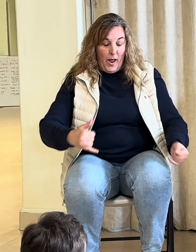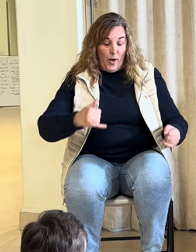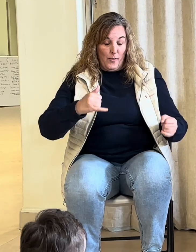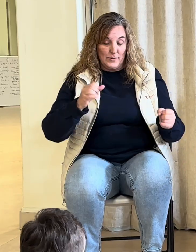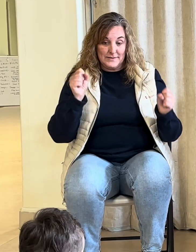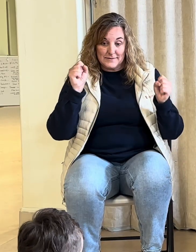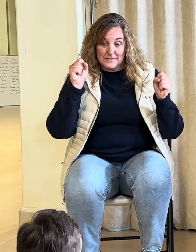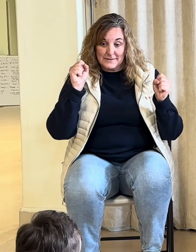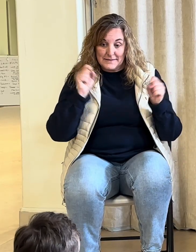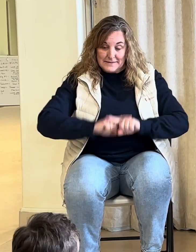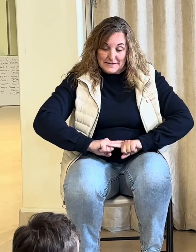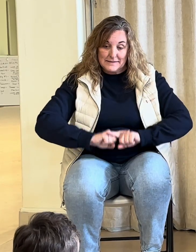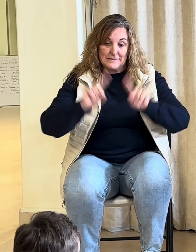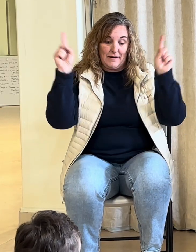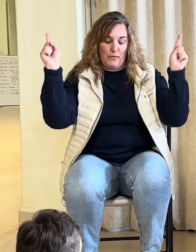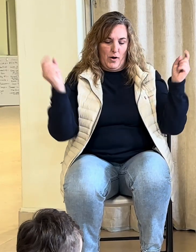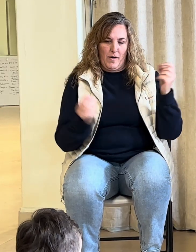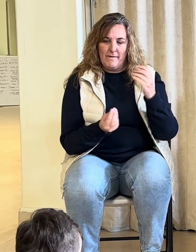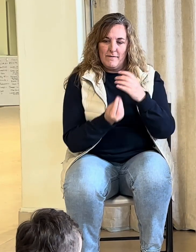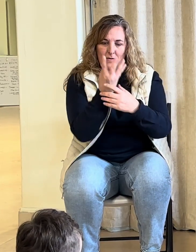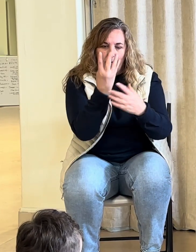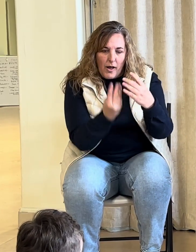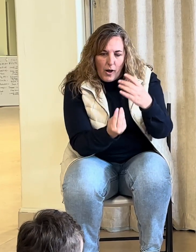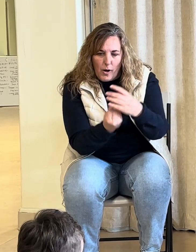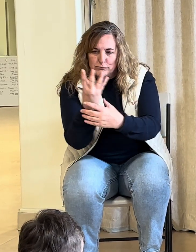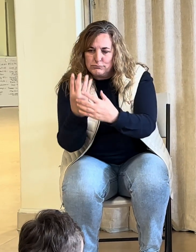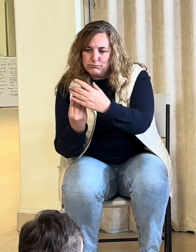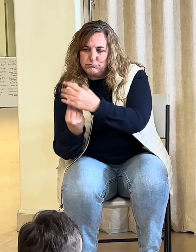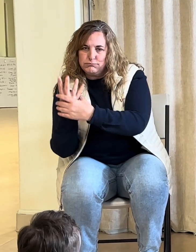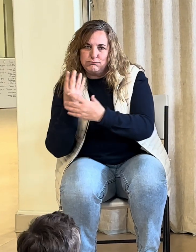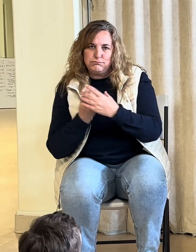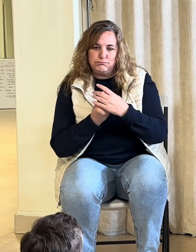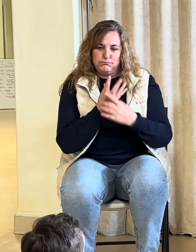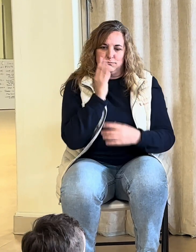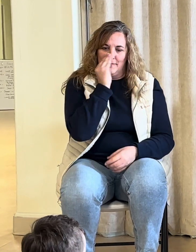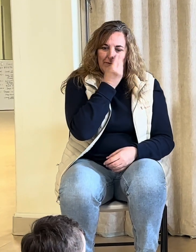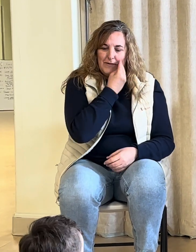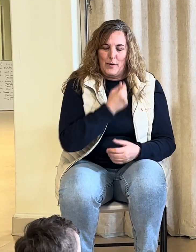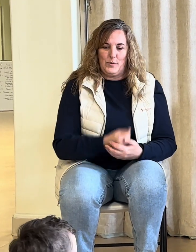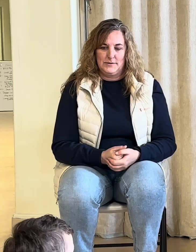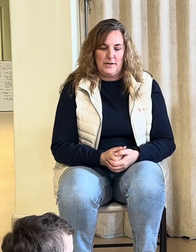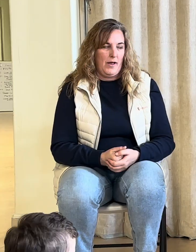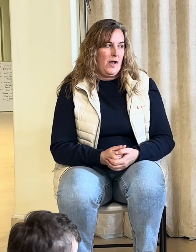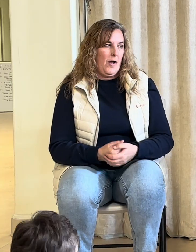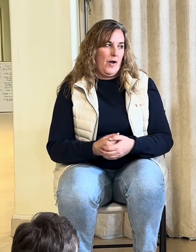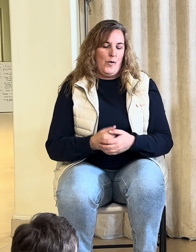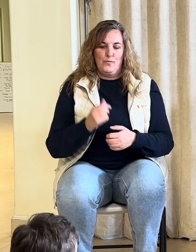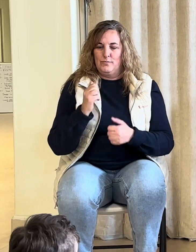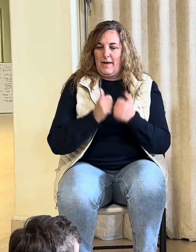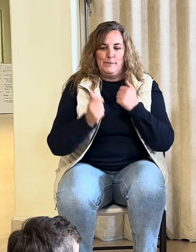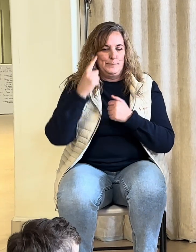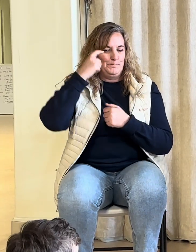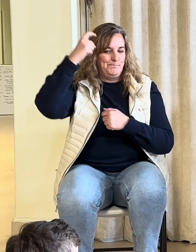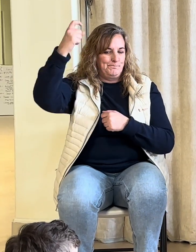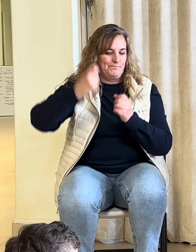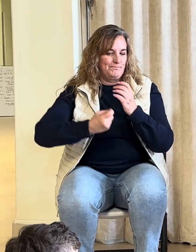different, exploding with every kind of flower we ever dreamed of growing. Raise your hand